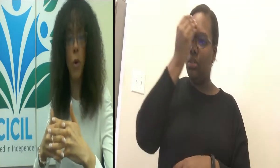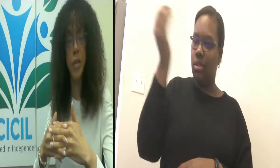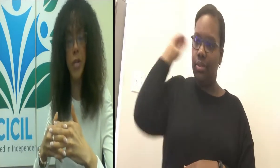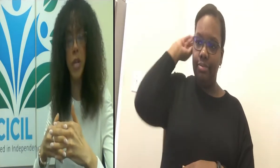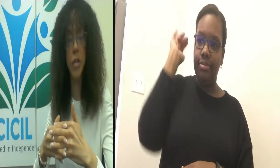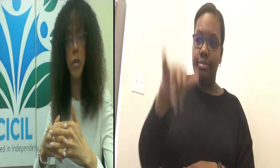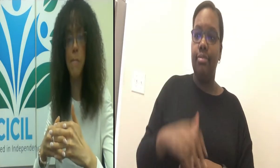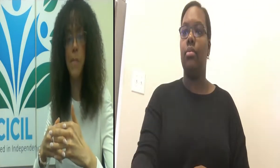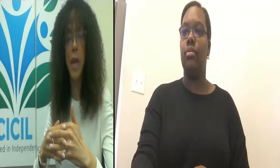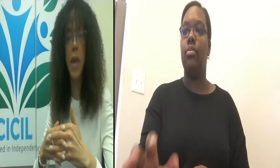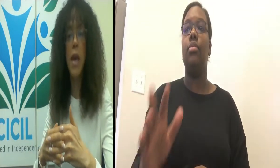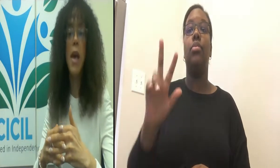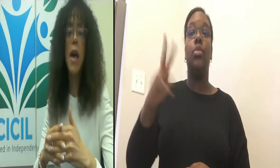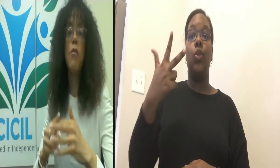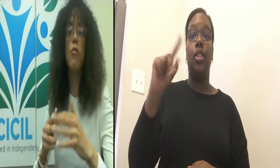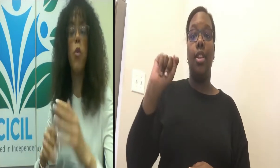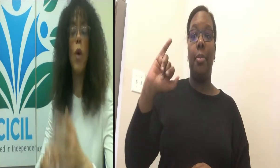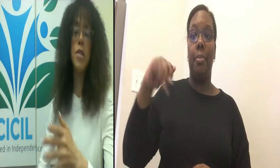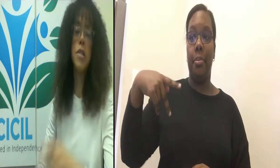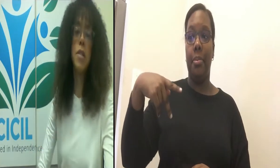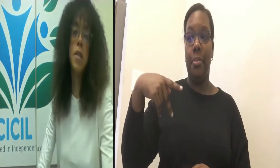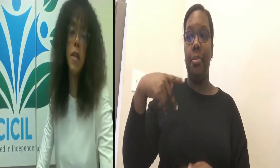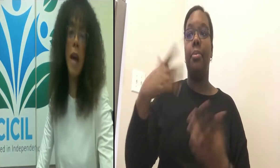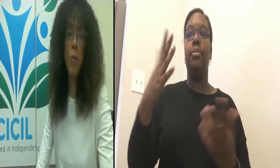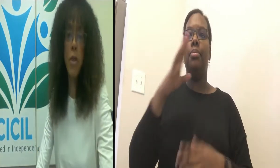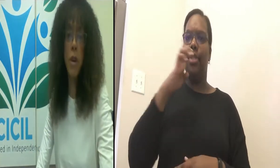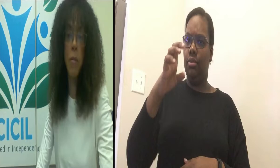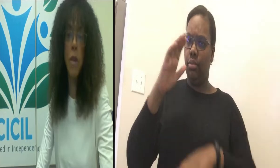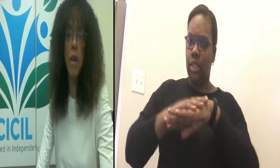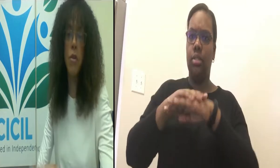relationship with whoever it is that's doing the financial management for the